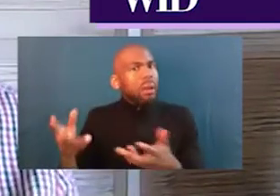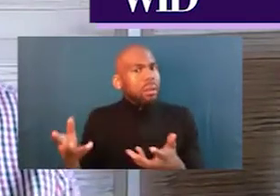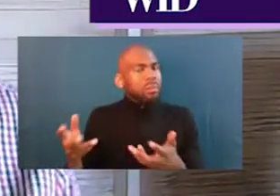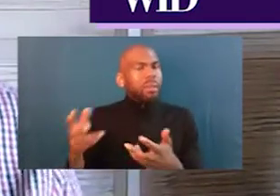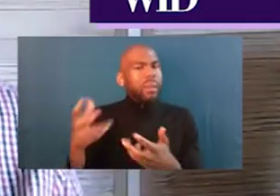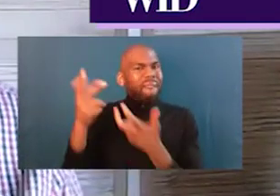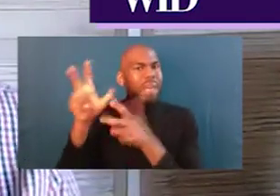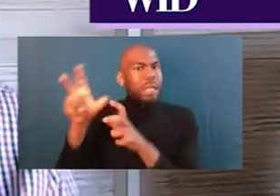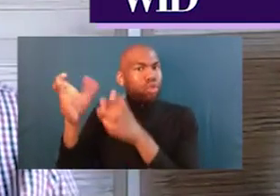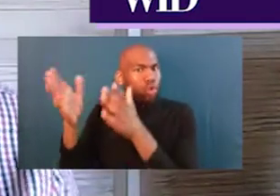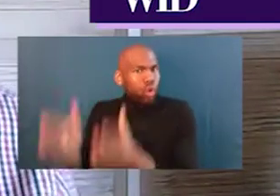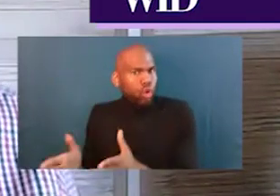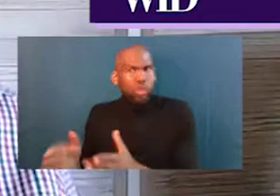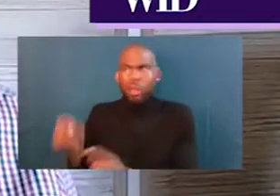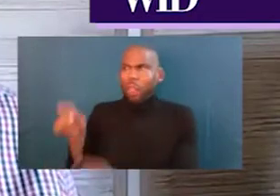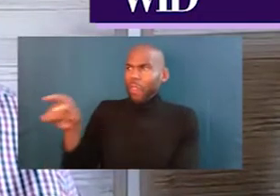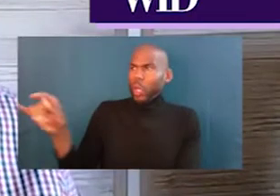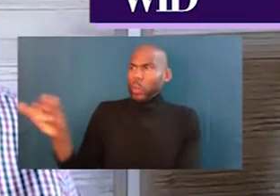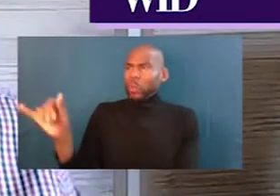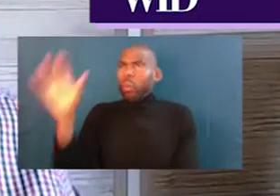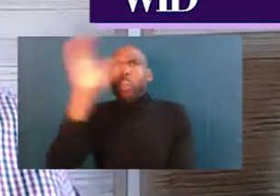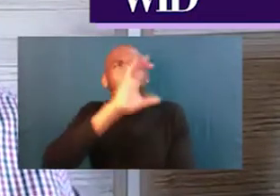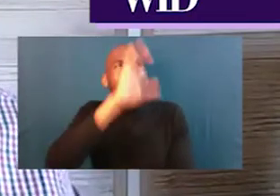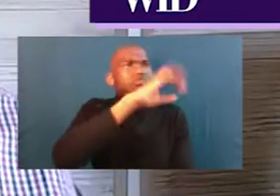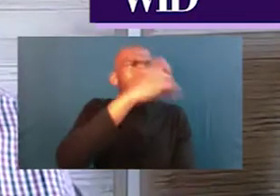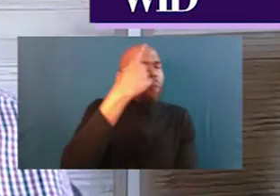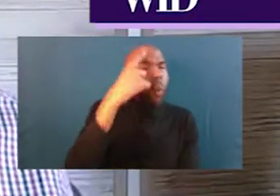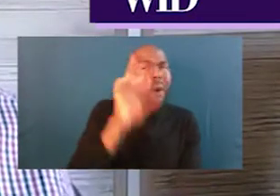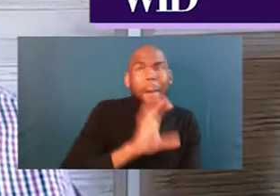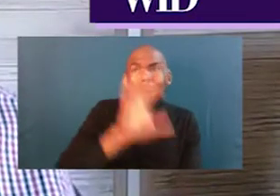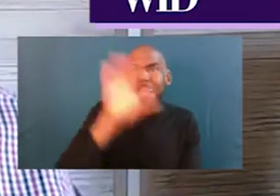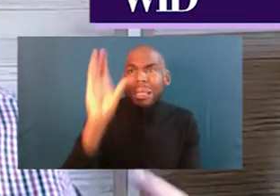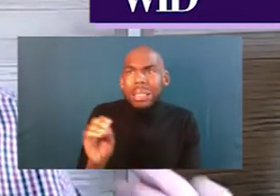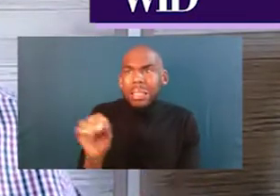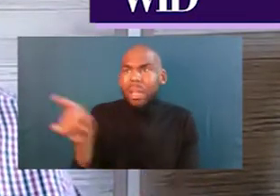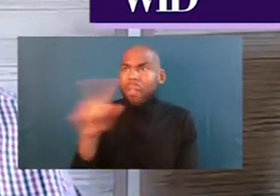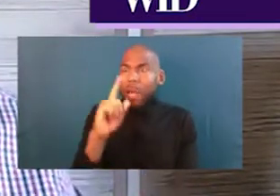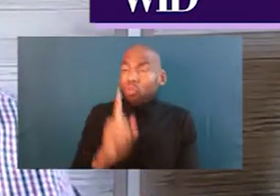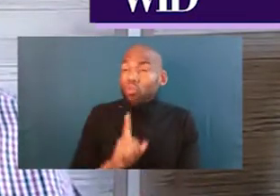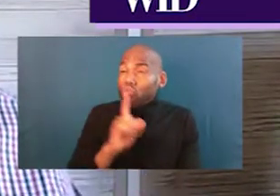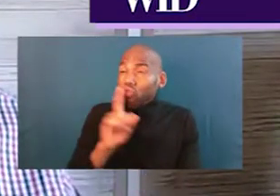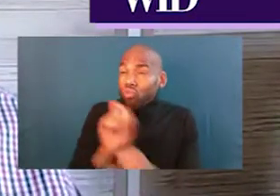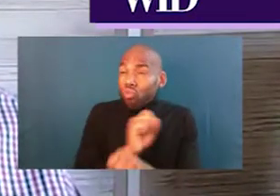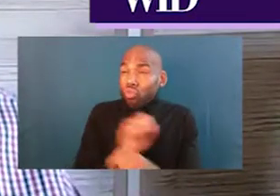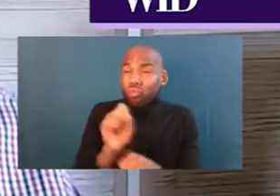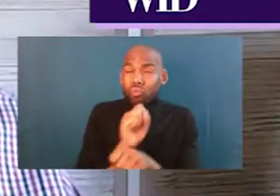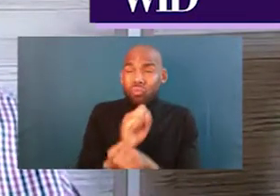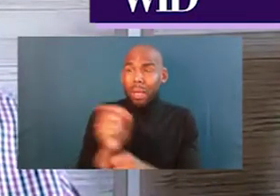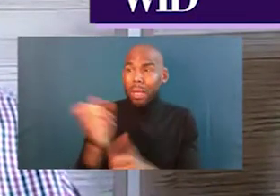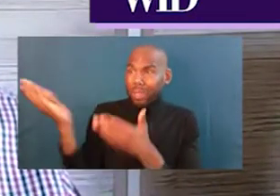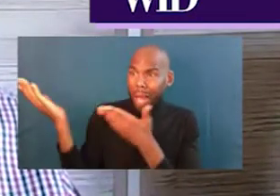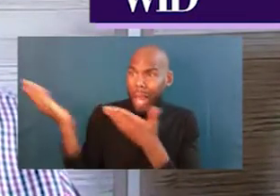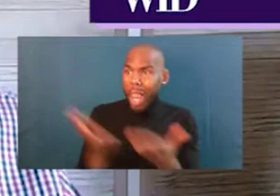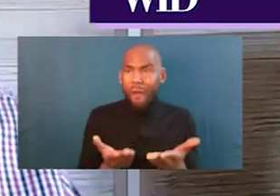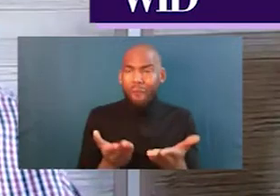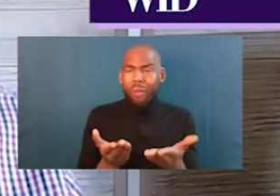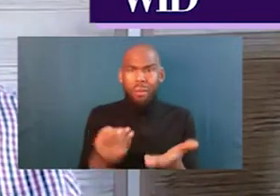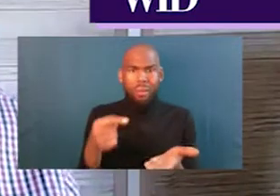are also looking to find companies that are truly delivering on what they claim to be